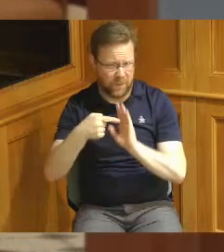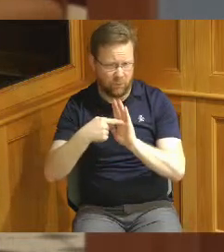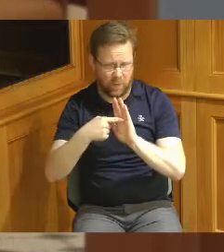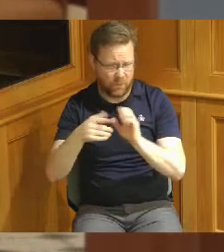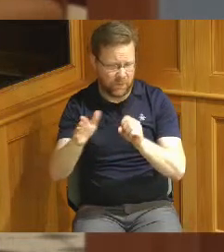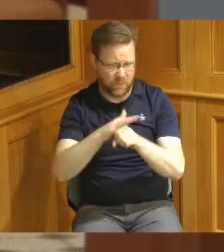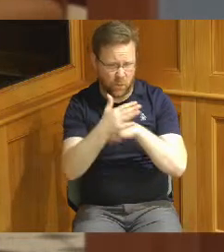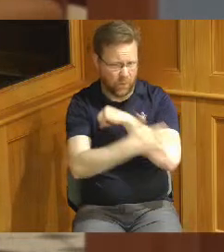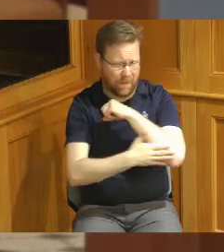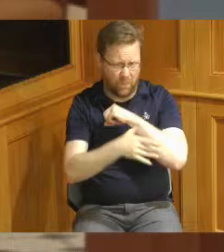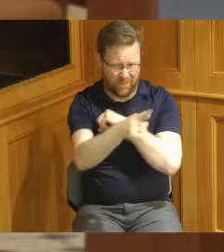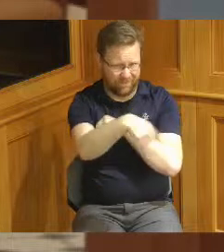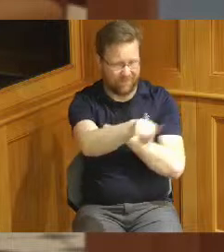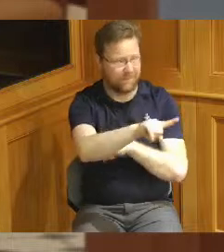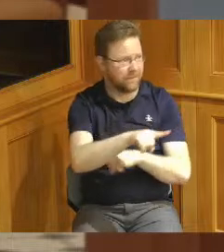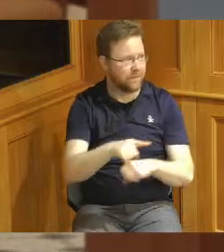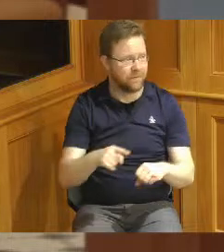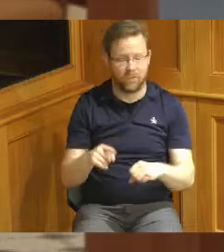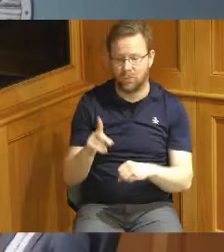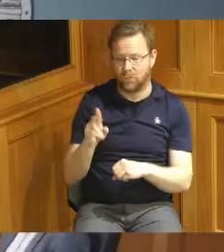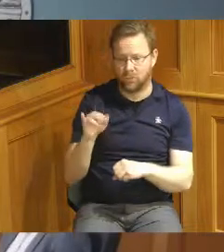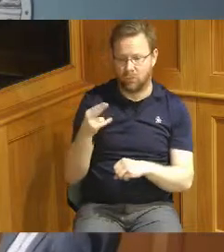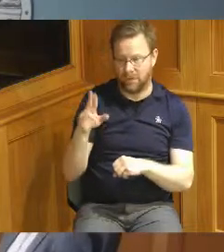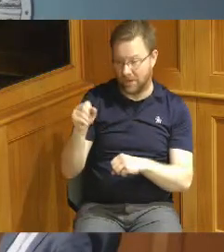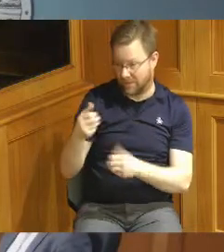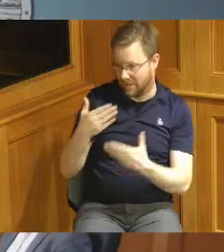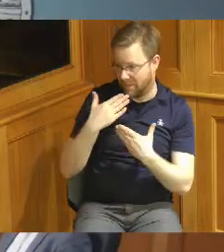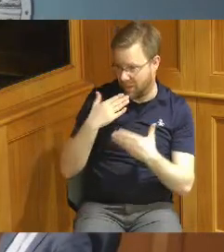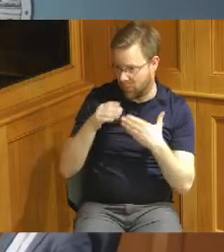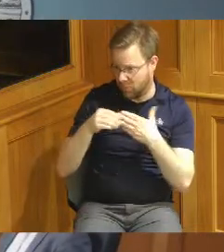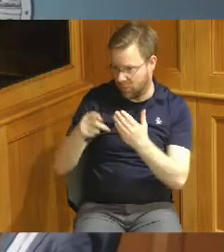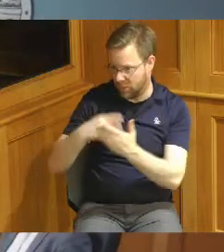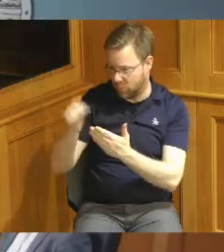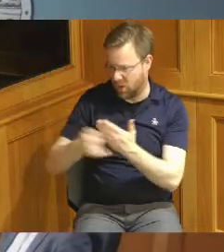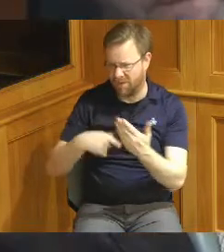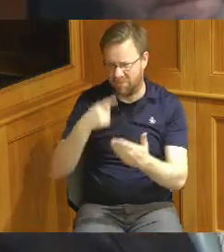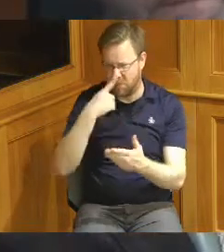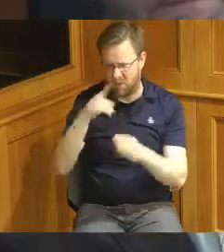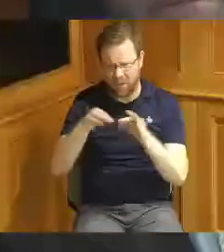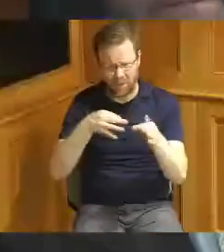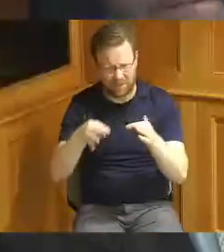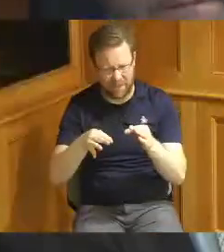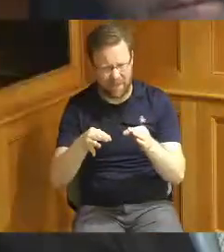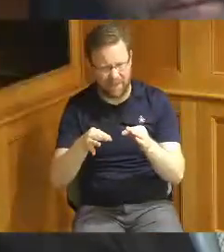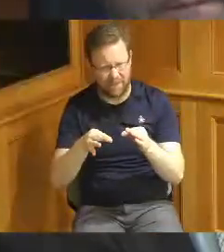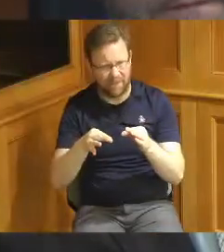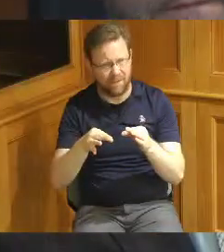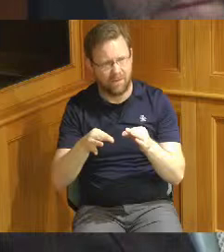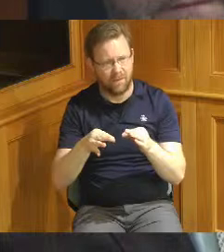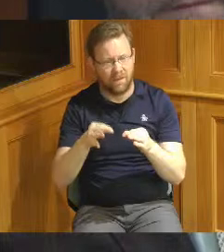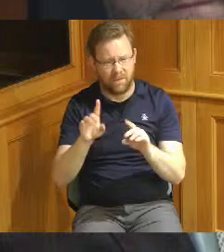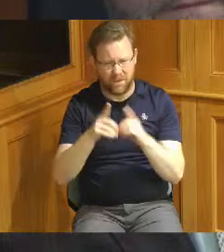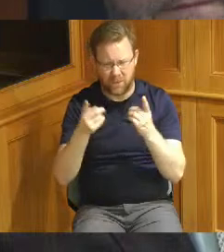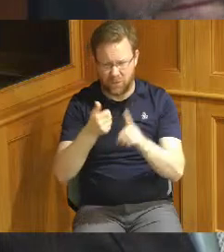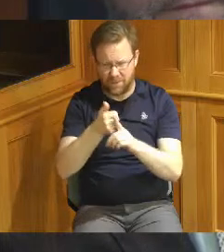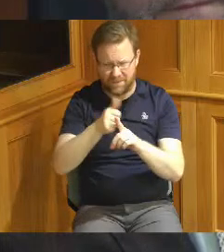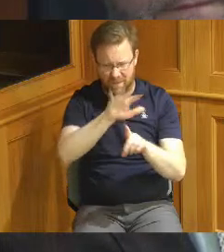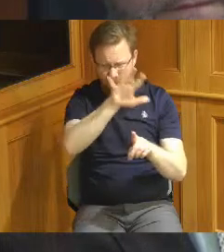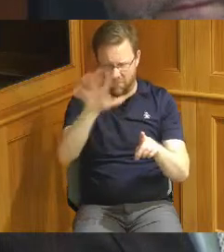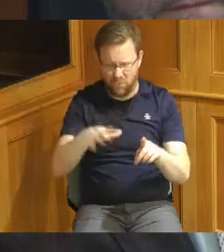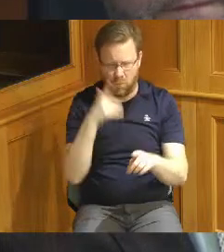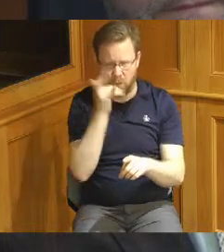tax computer assisted Mass appraisal software for $3.94 million this extends this is the the support